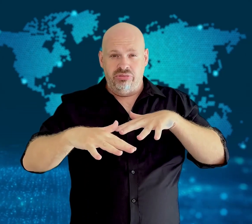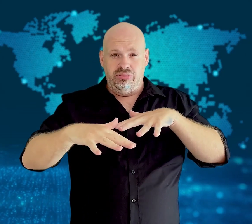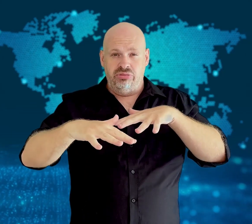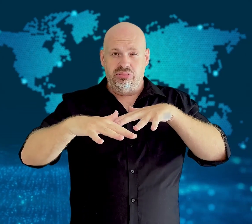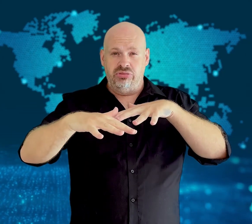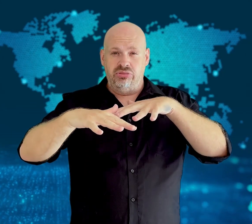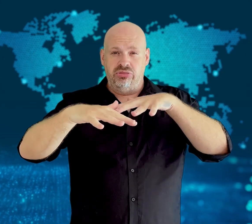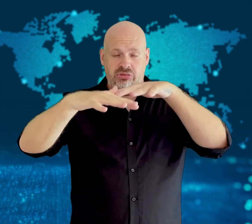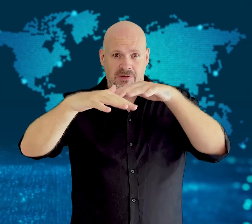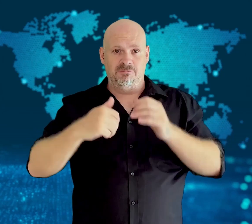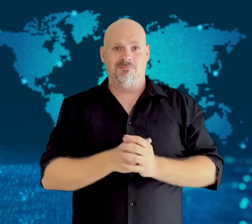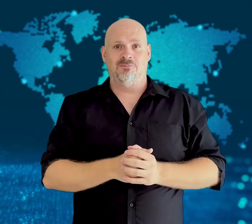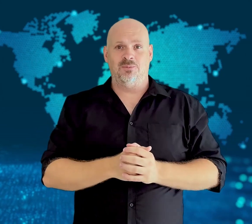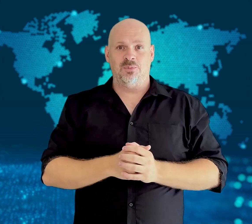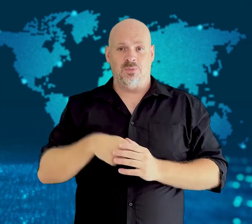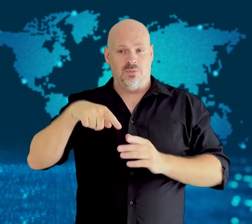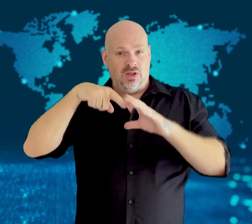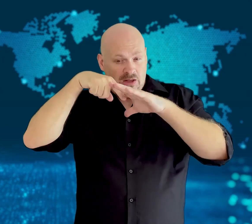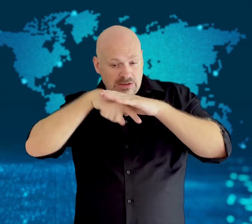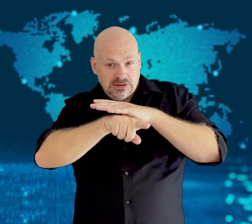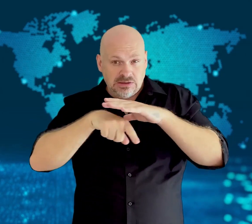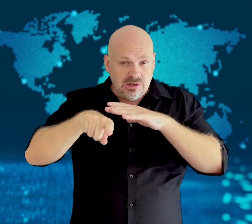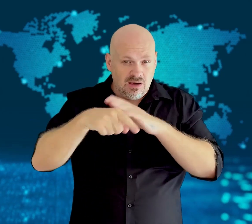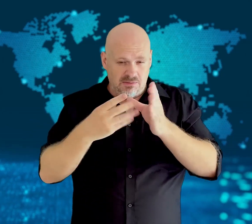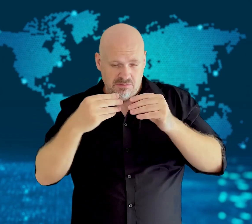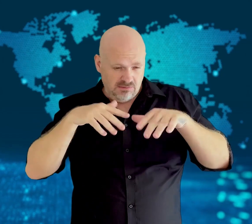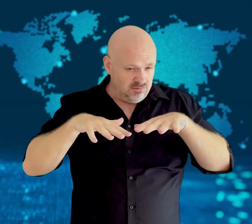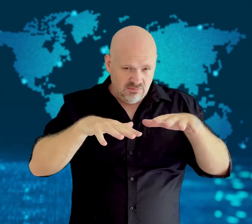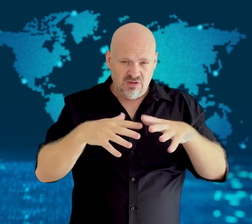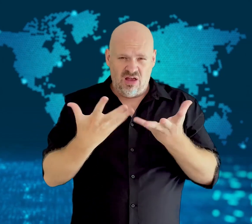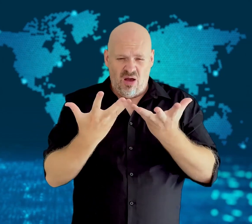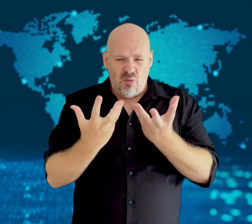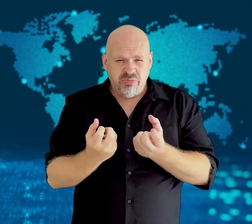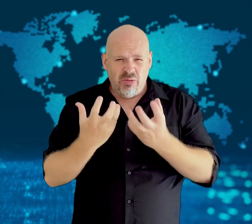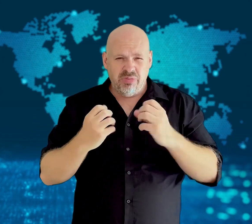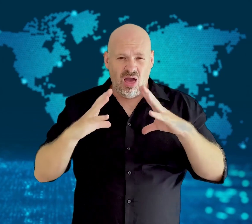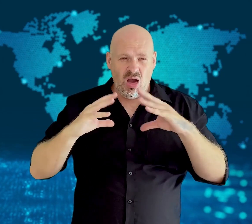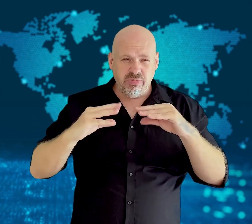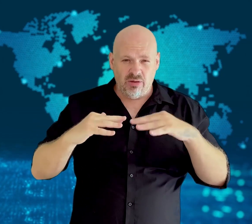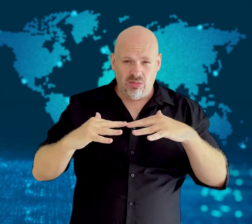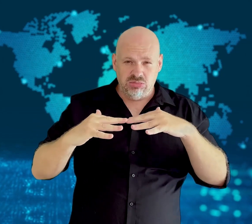The possibility of mud-filled tunnels and further collapses